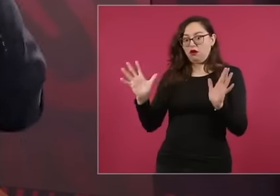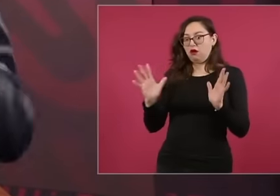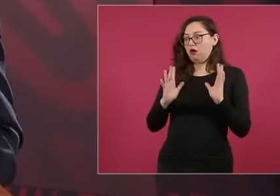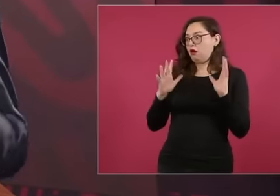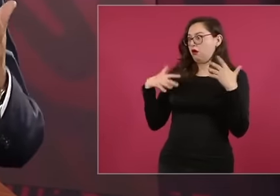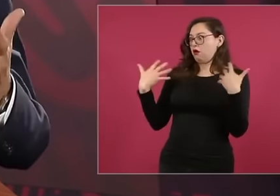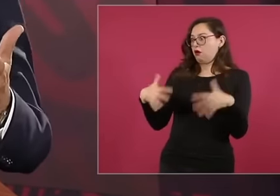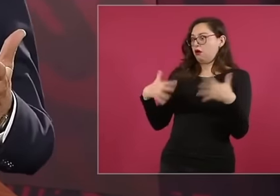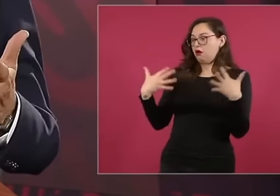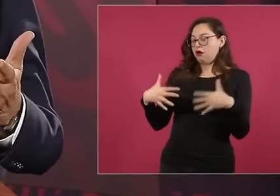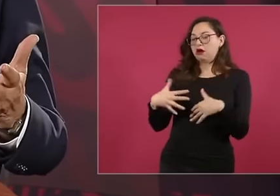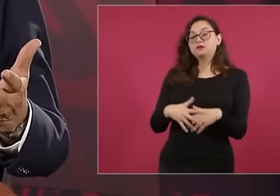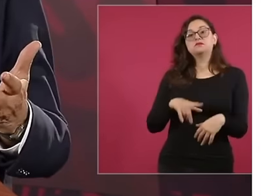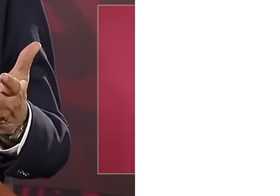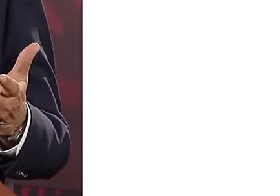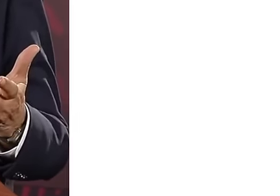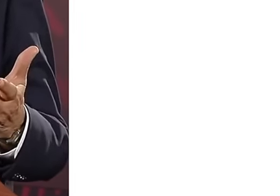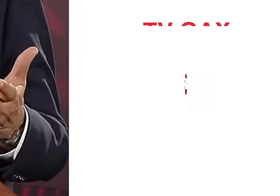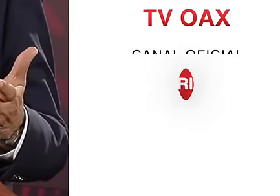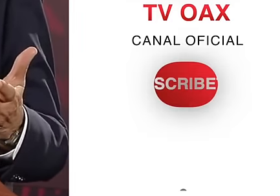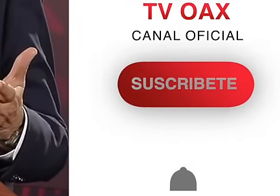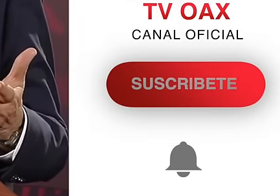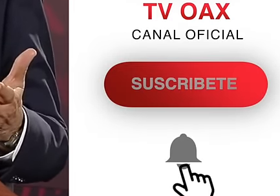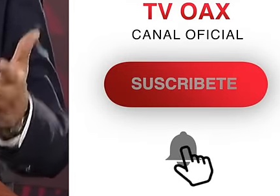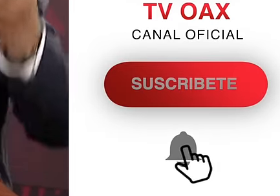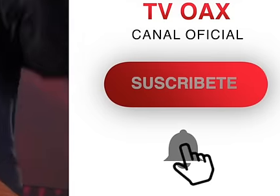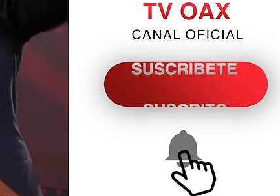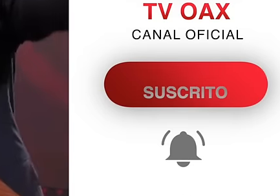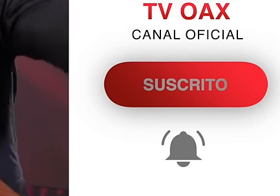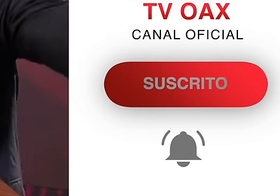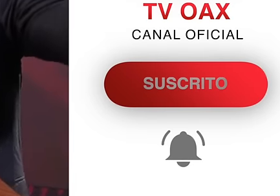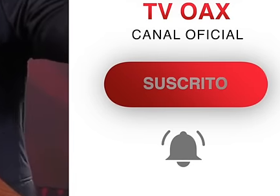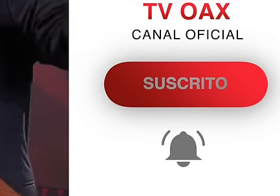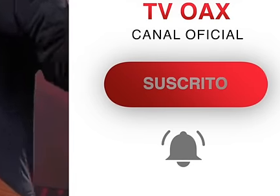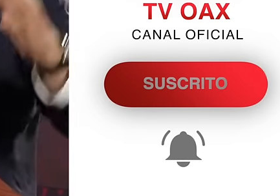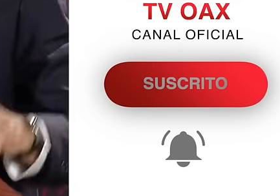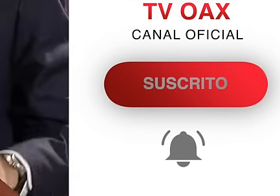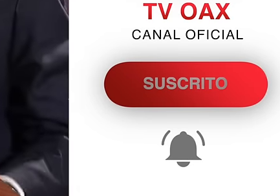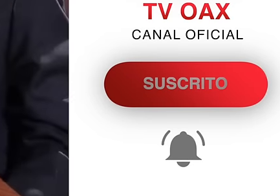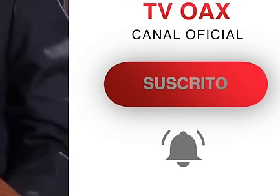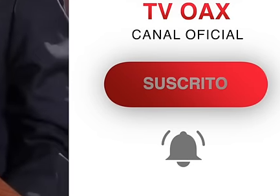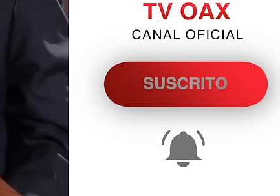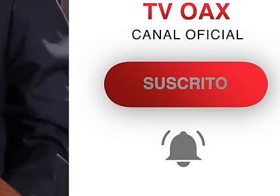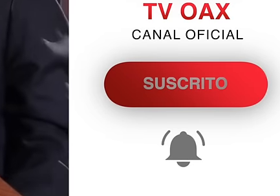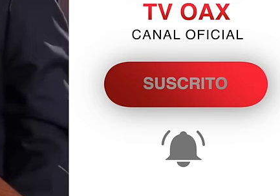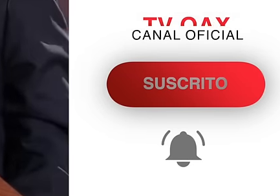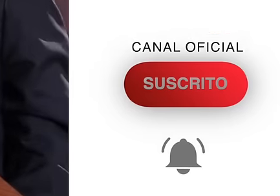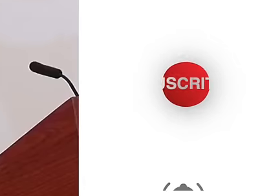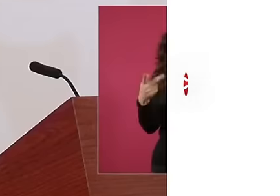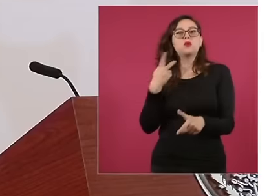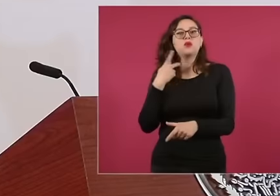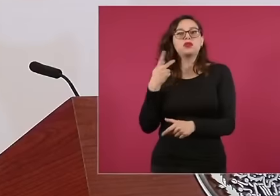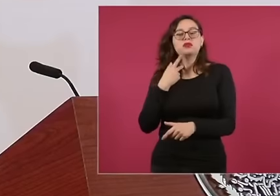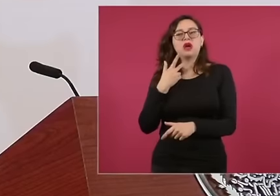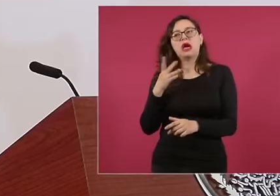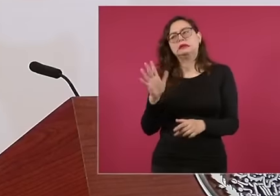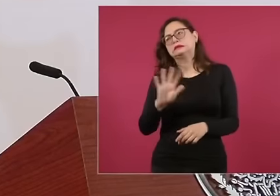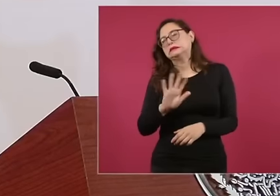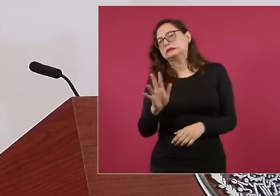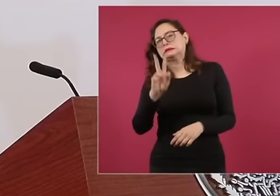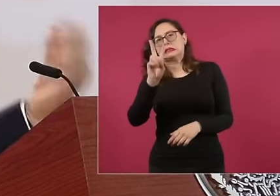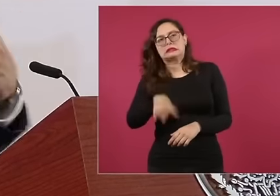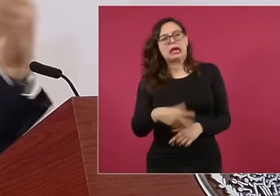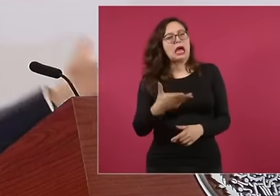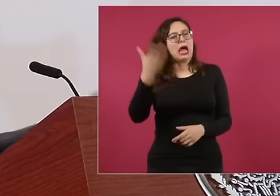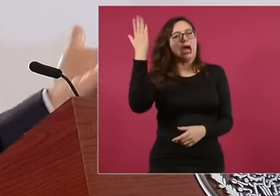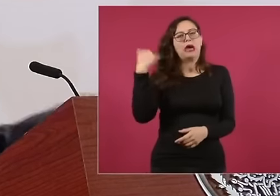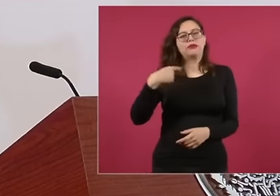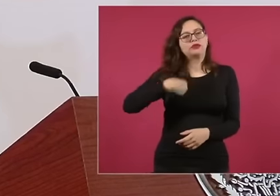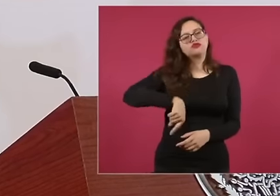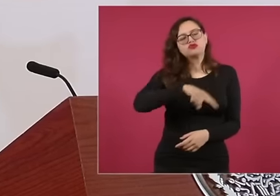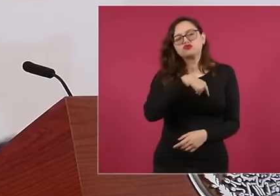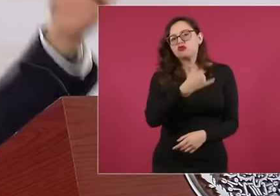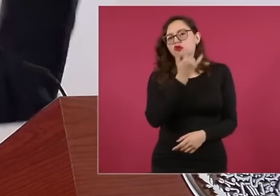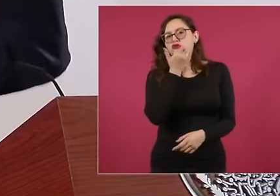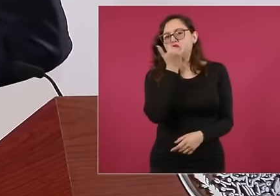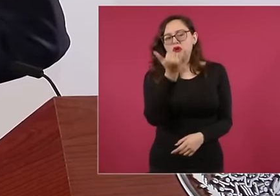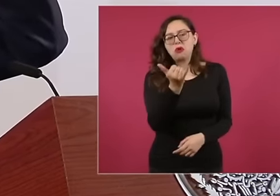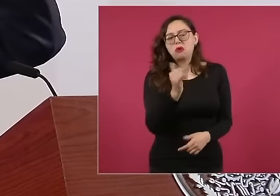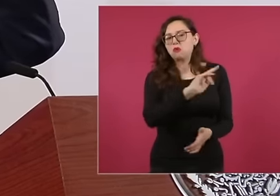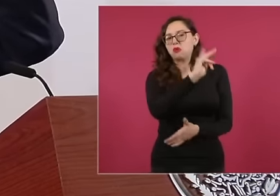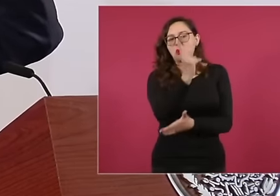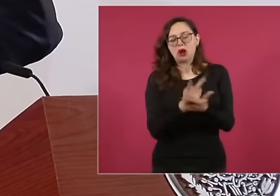I agree with the welfare programs because that goes against